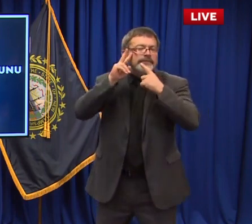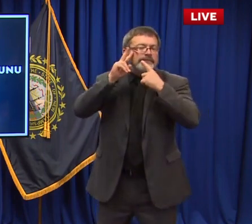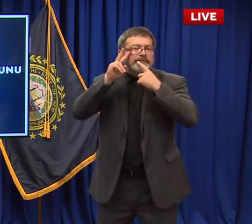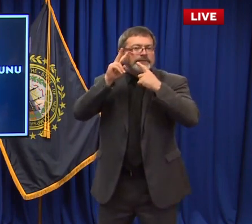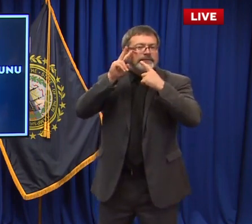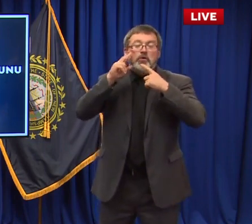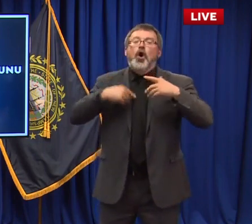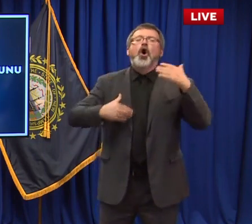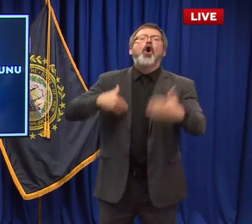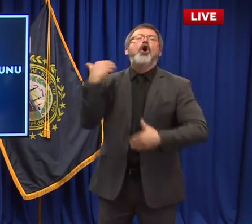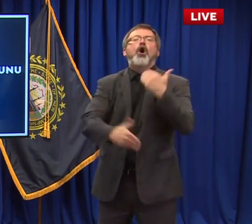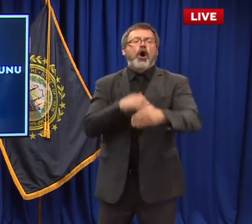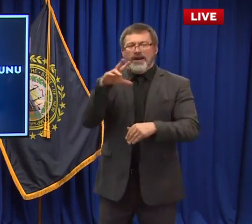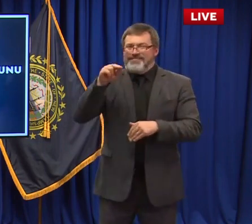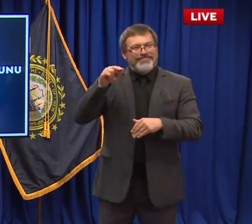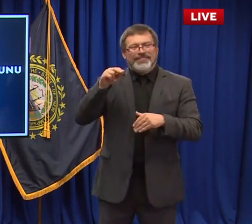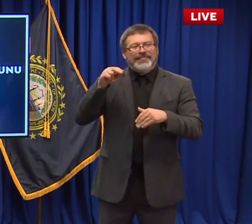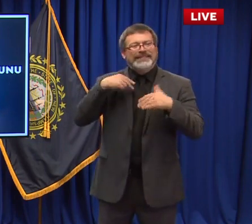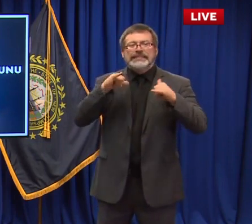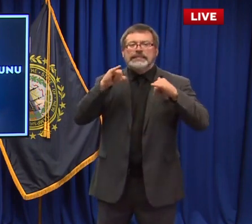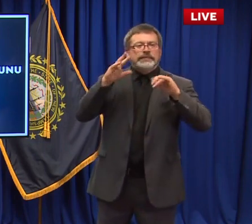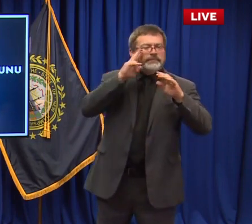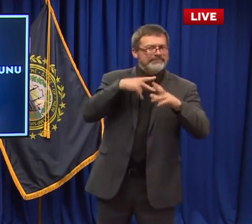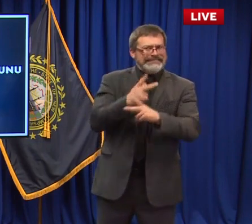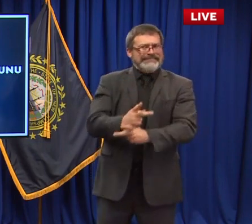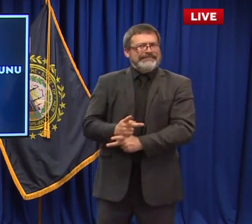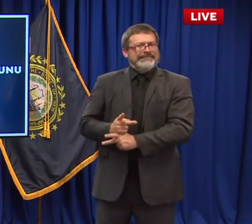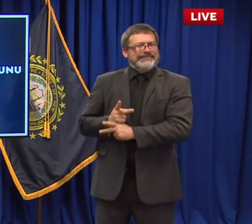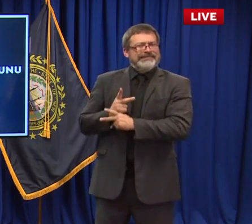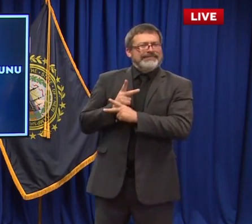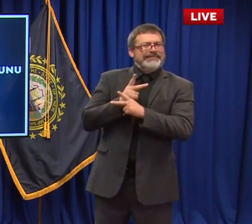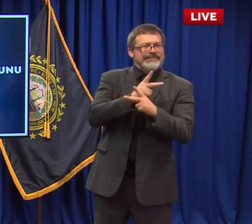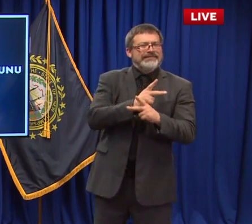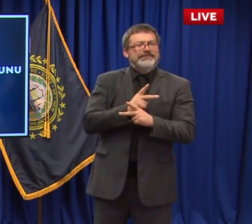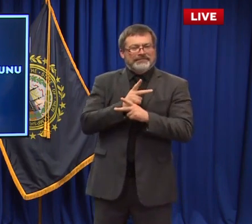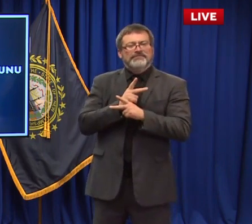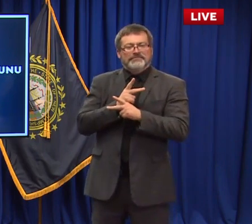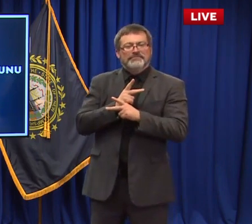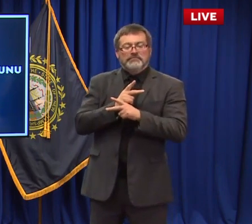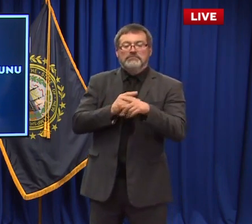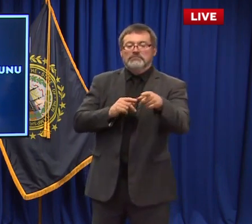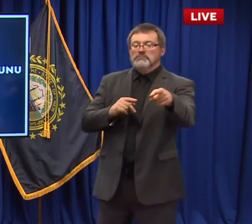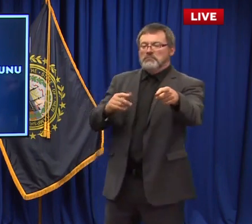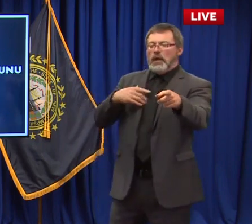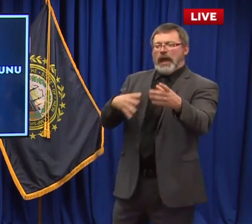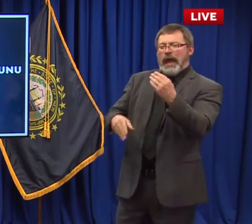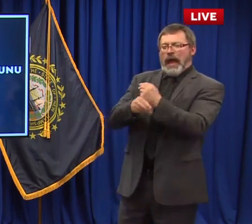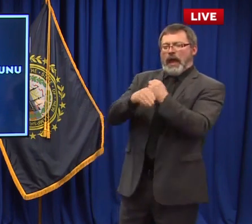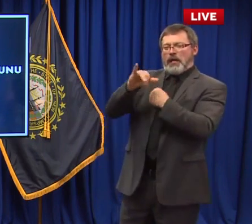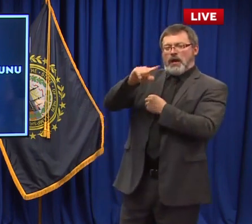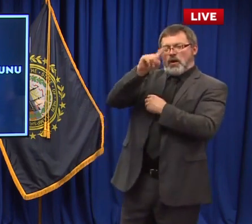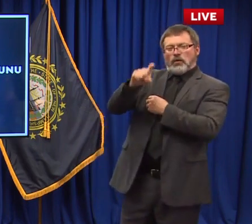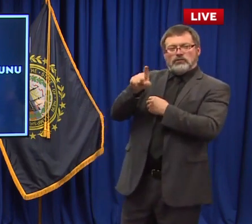I AM A LITTLE EXTRA CAUTIOUS ABOUT FLEXING MORE THINGS OPEN, WHETHER IT IS A REASONABLE BAG OR MORE BUSINESS OPPORTUNITY.